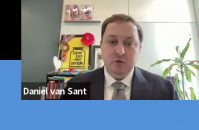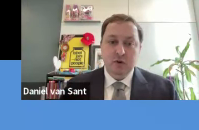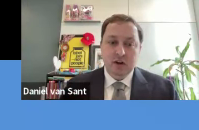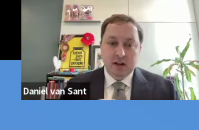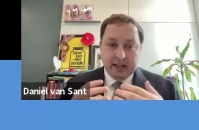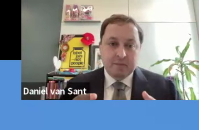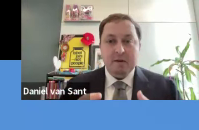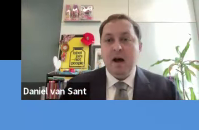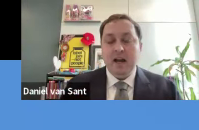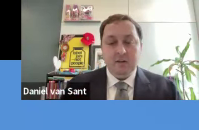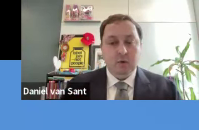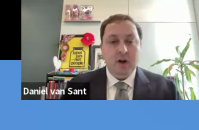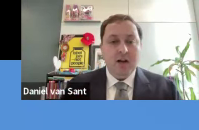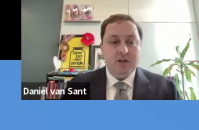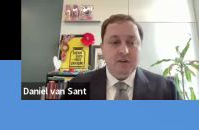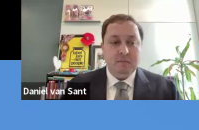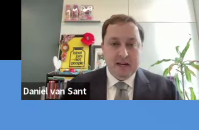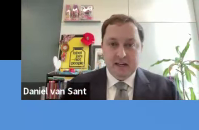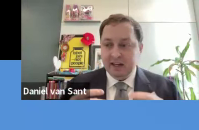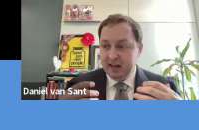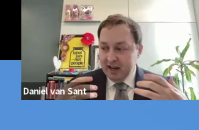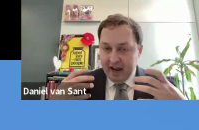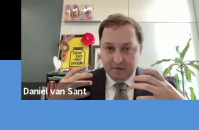to keep in mind is we're not just making